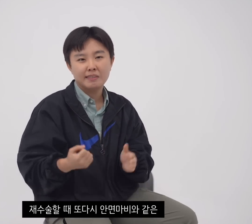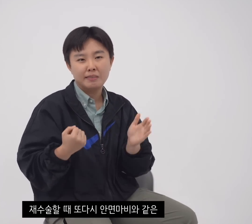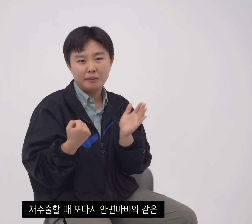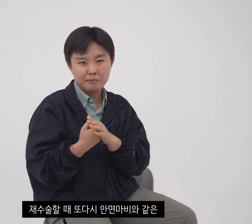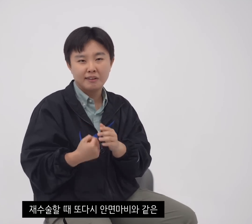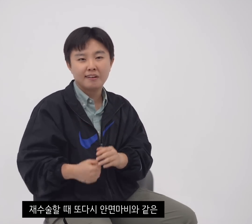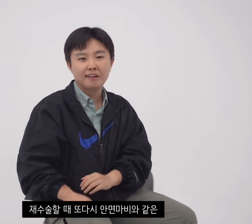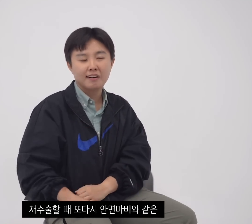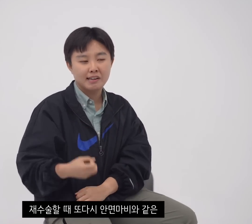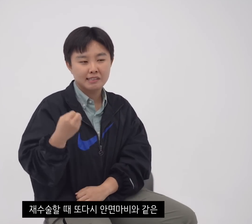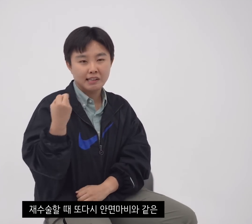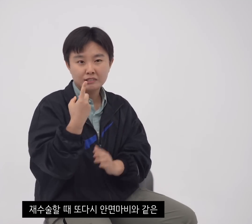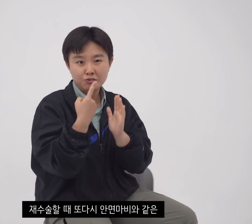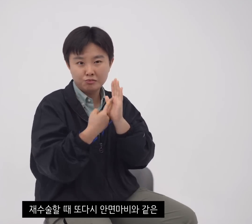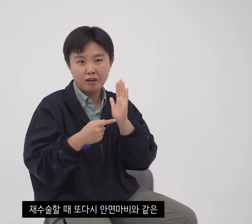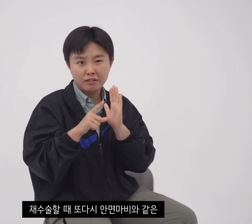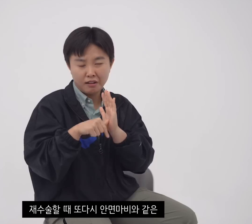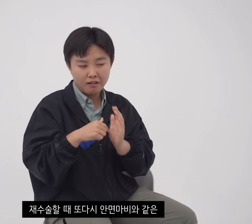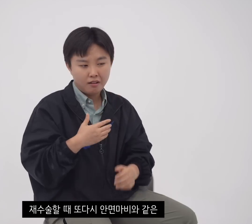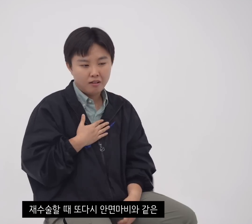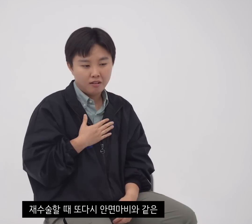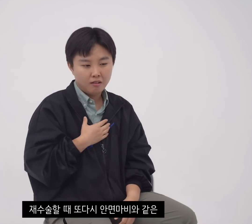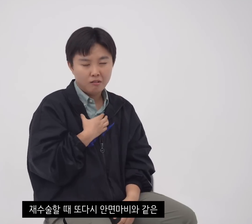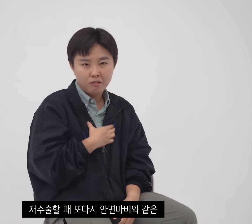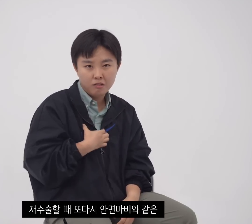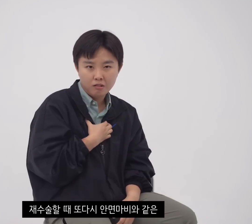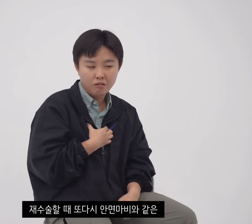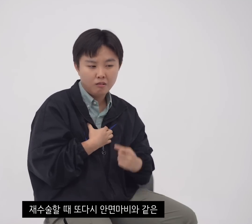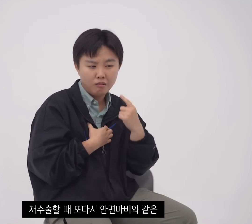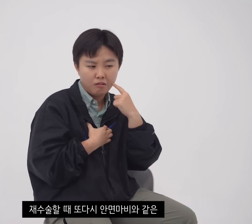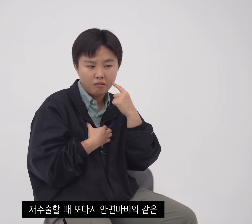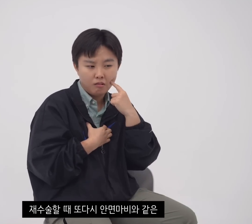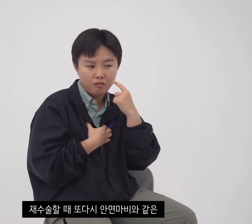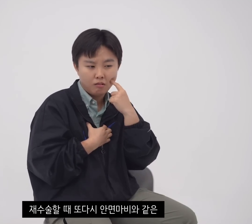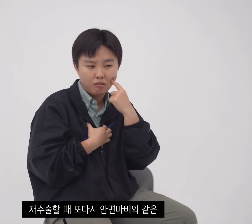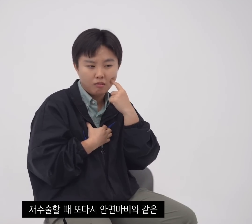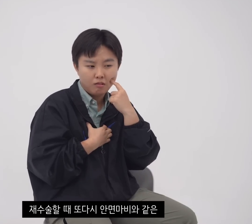I was very worried that side effects